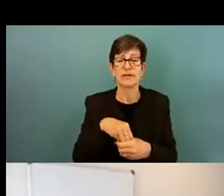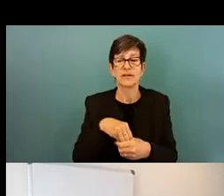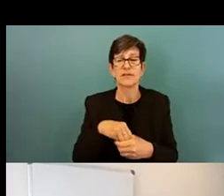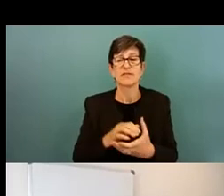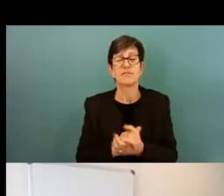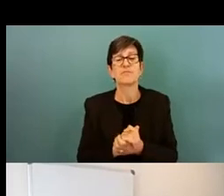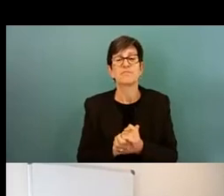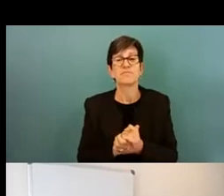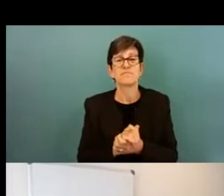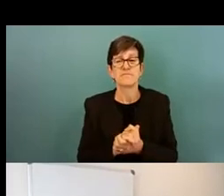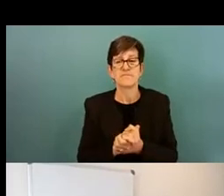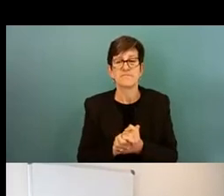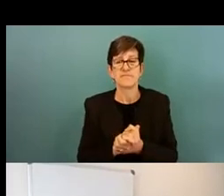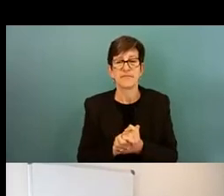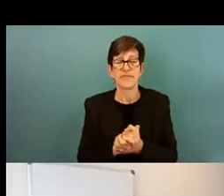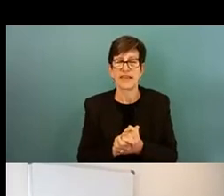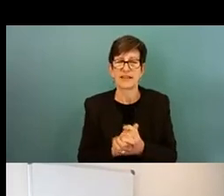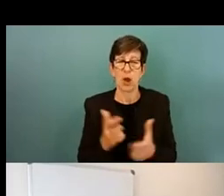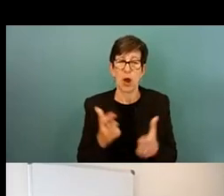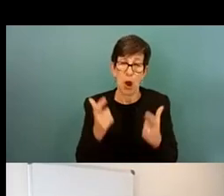variation in difference across national boundaries.